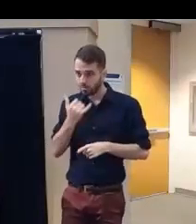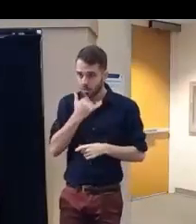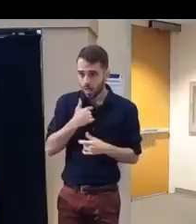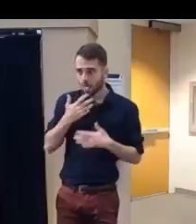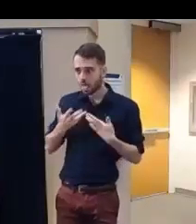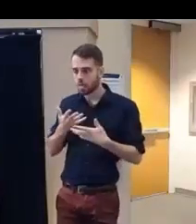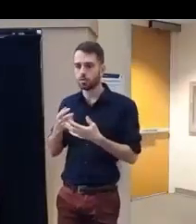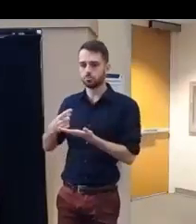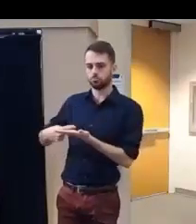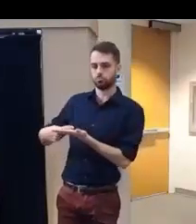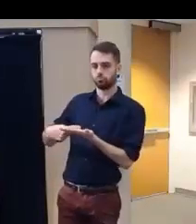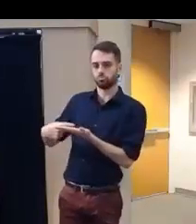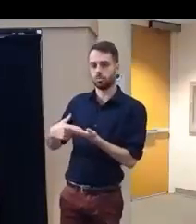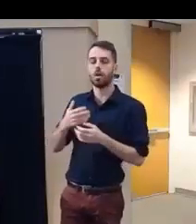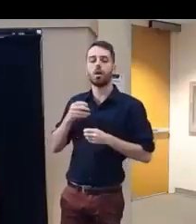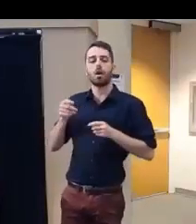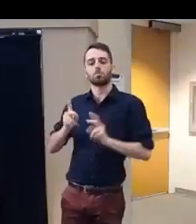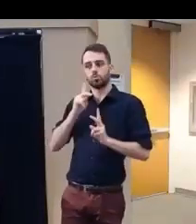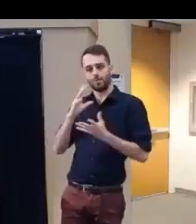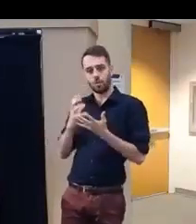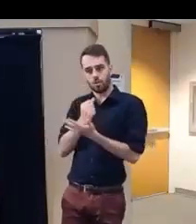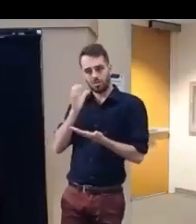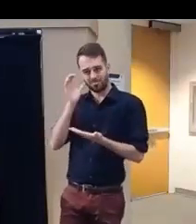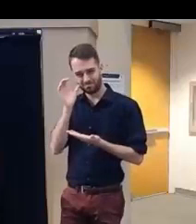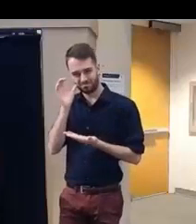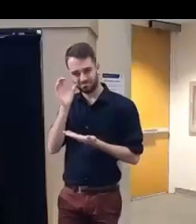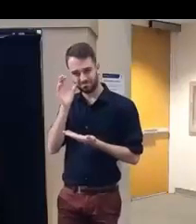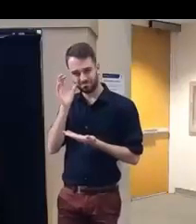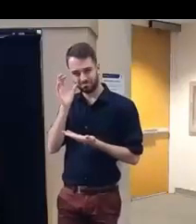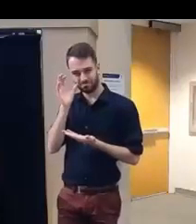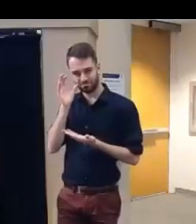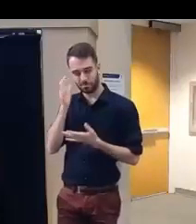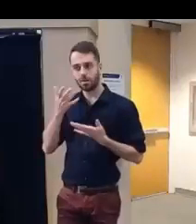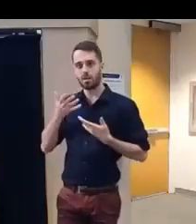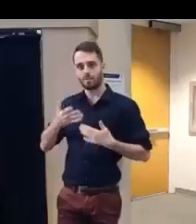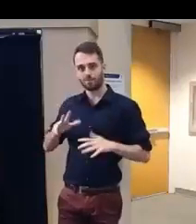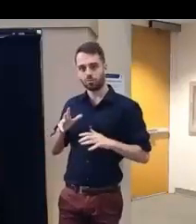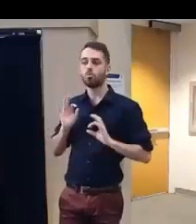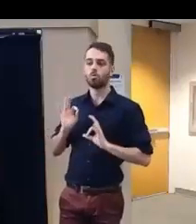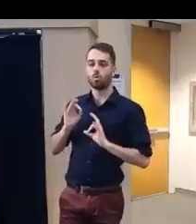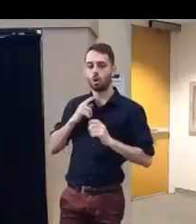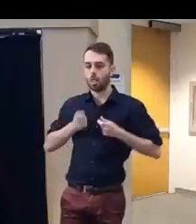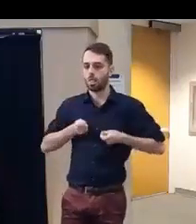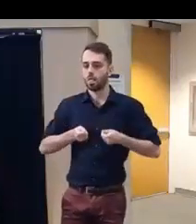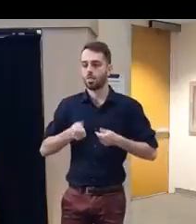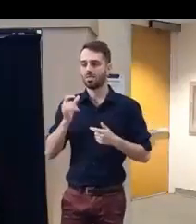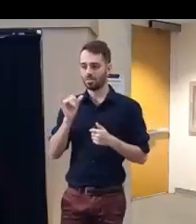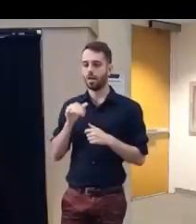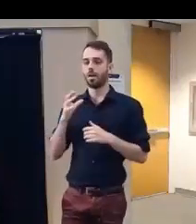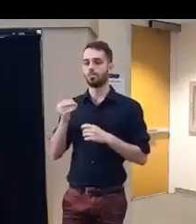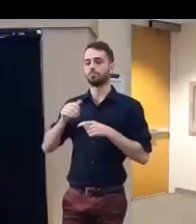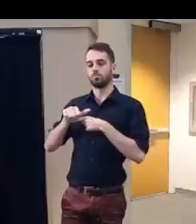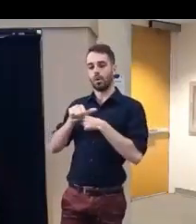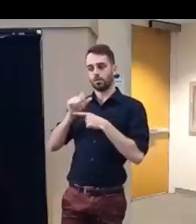an opportunity to practice uh asking questions and eliciting information from the team bringing